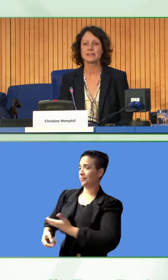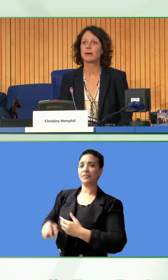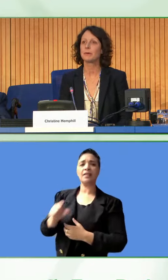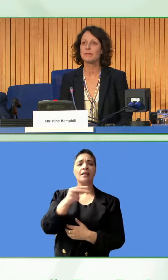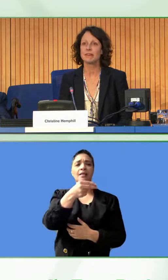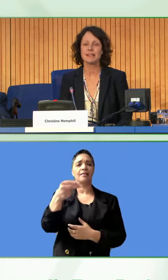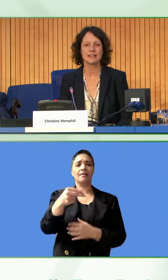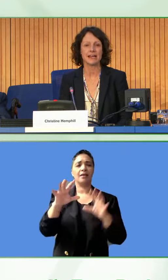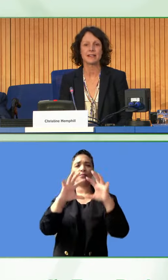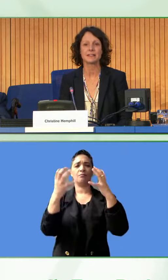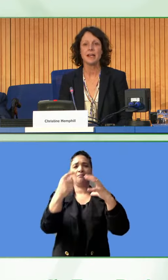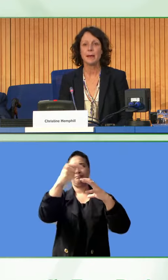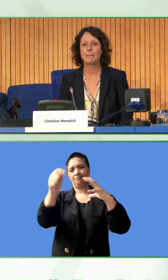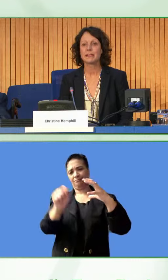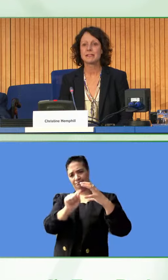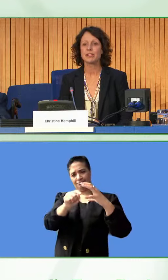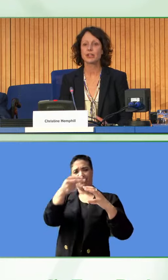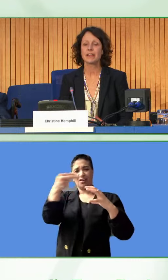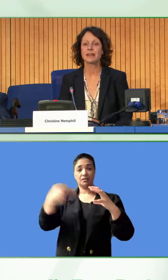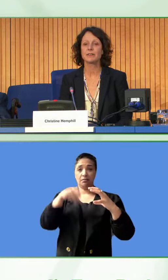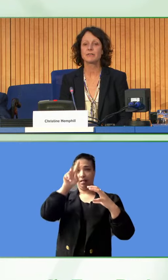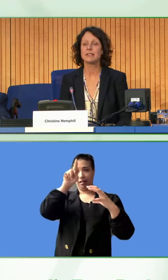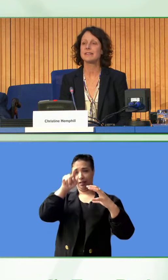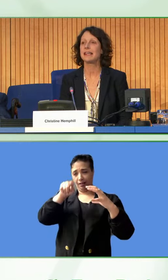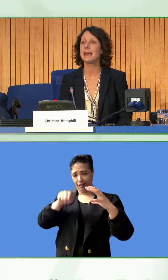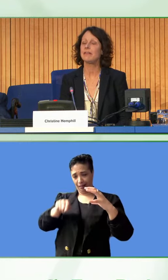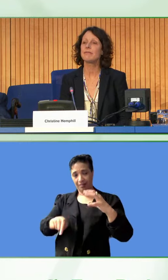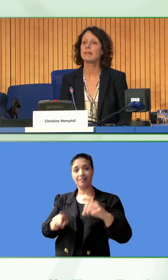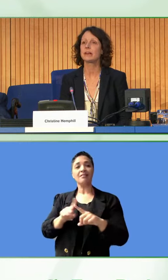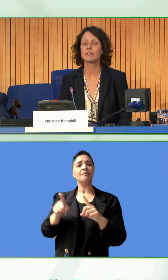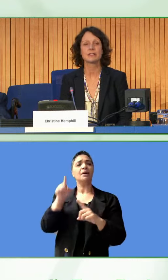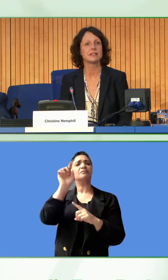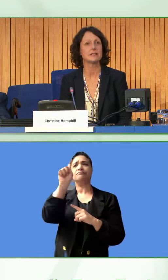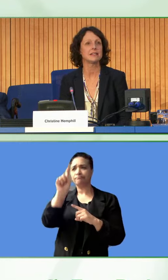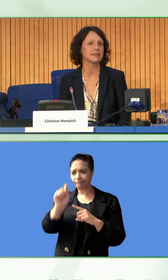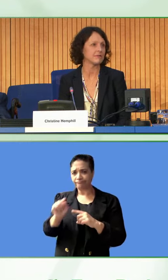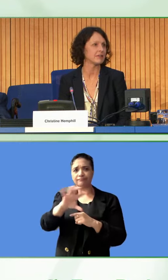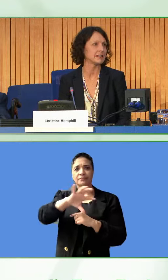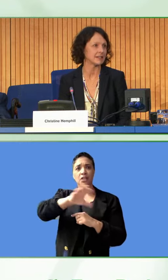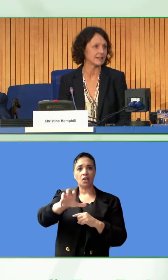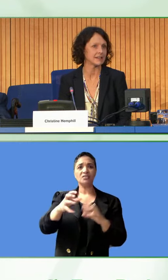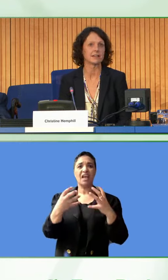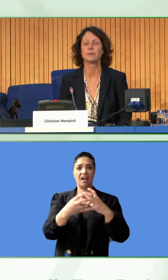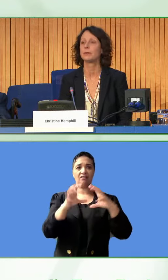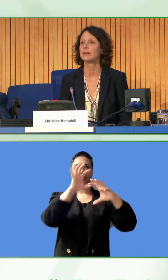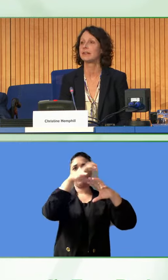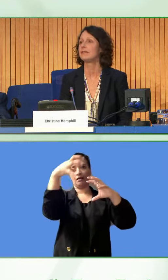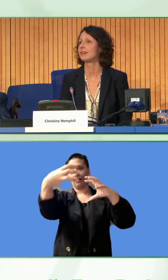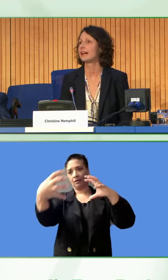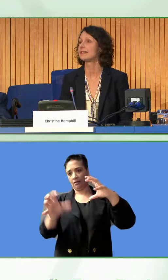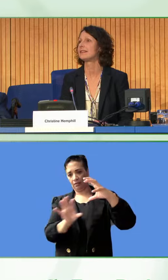So I won't read it out, but countries on every continent except Antarctica were involved